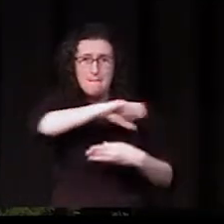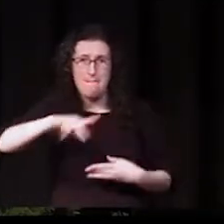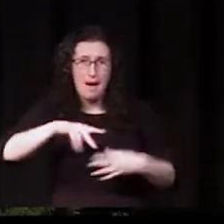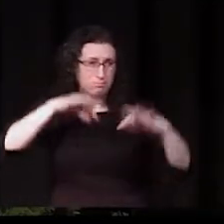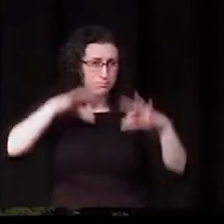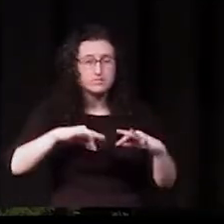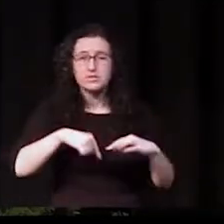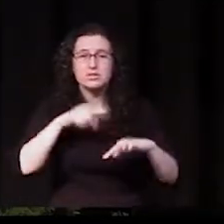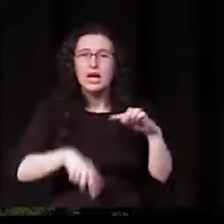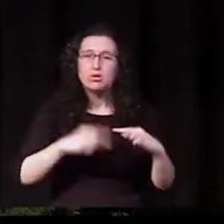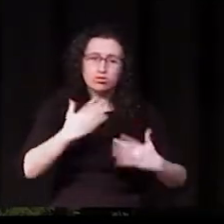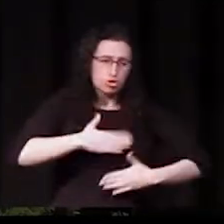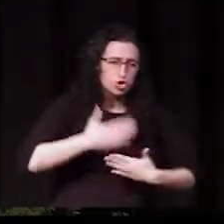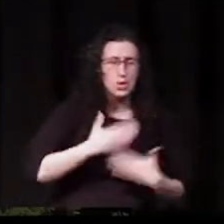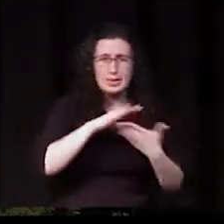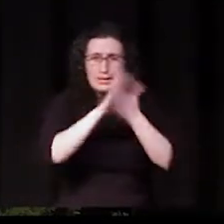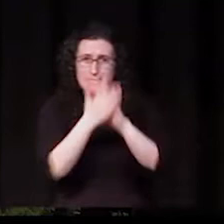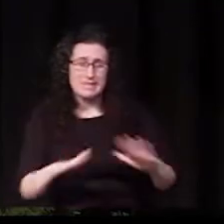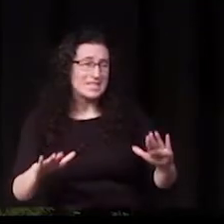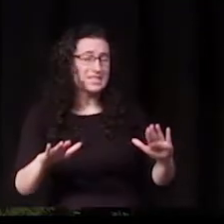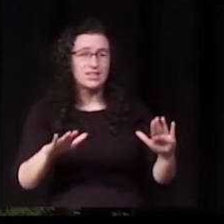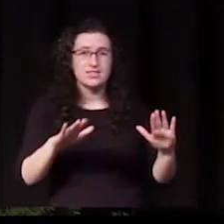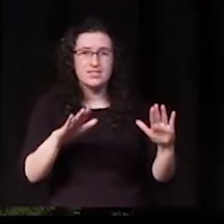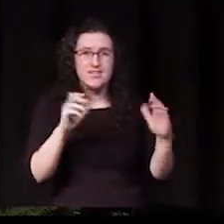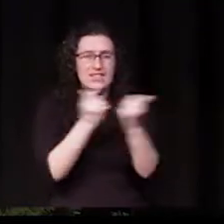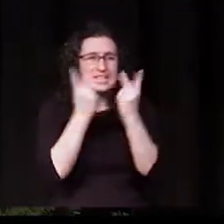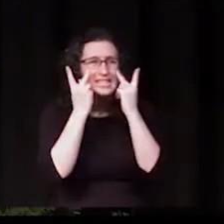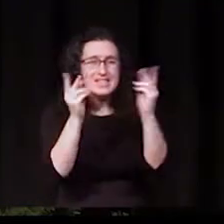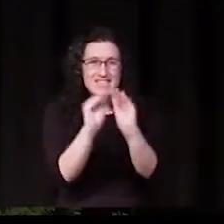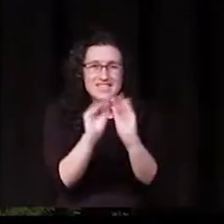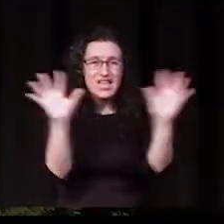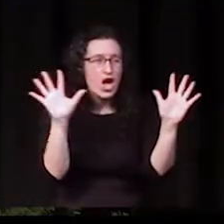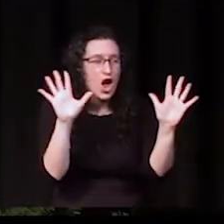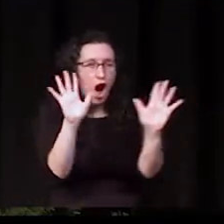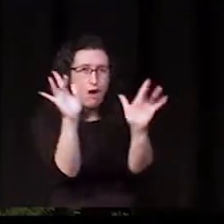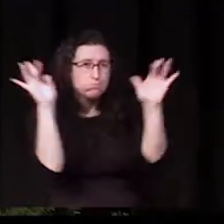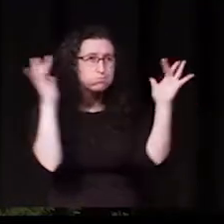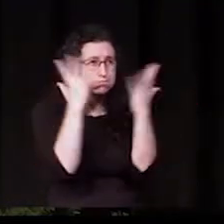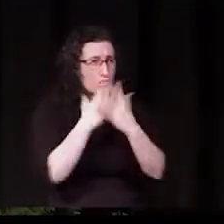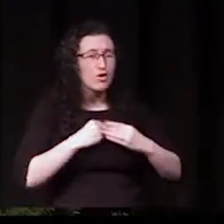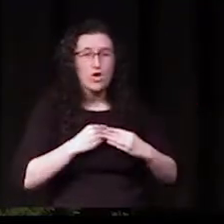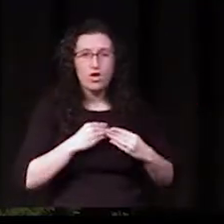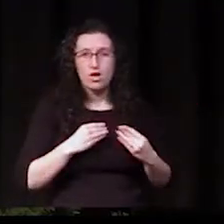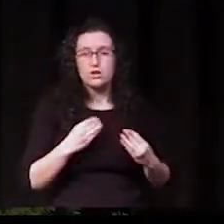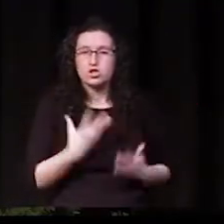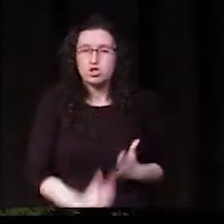That joy and that peace, that clarity, that vibrancy, it was lost forever.